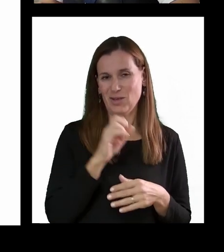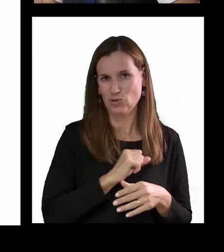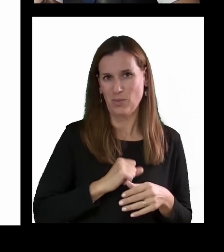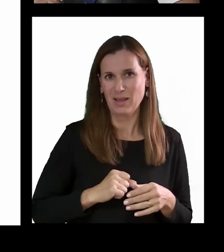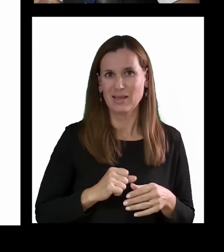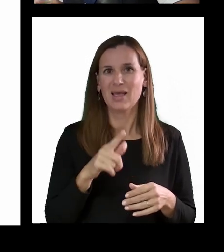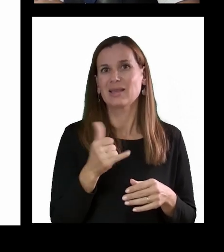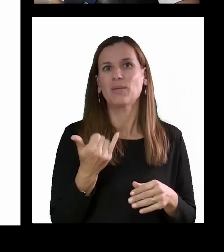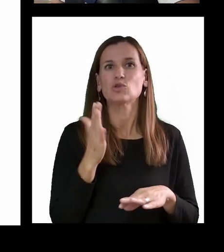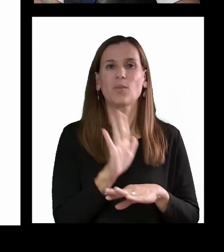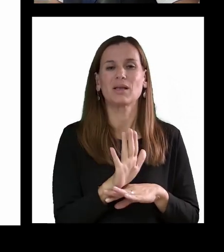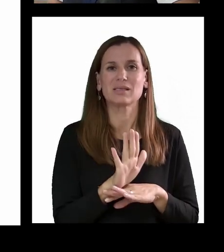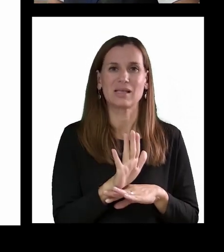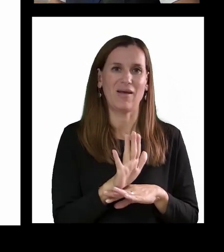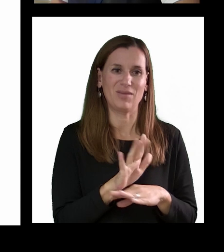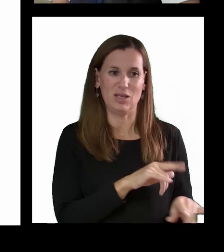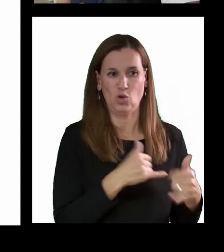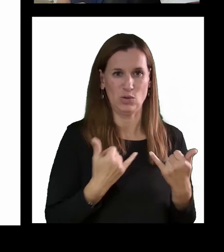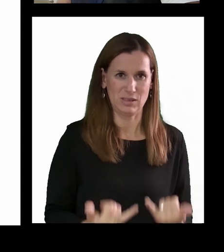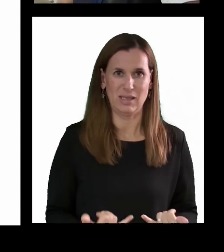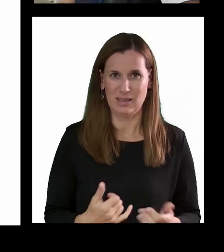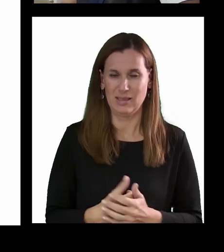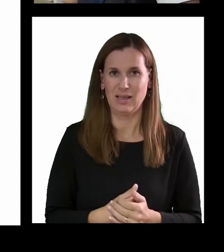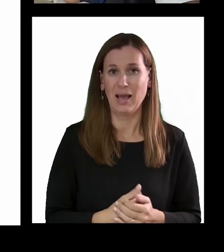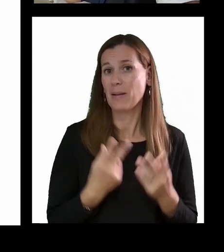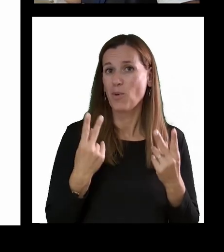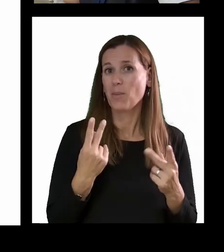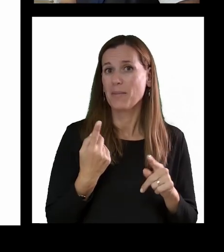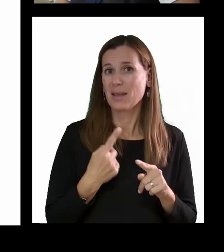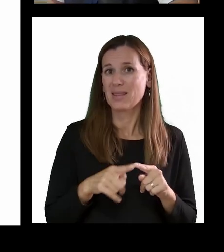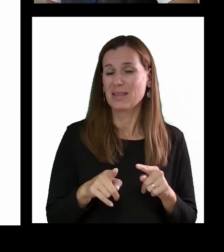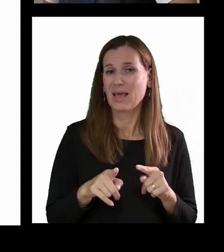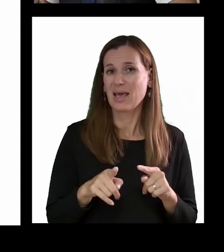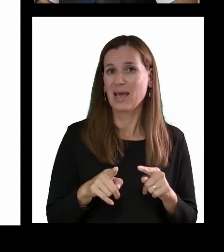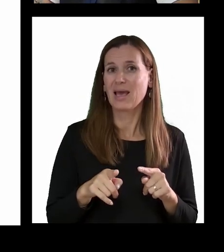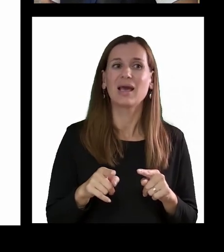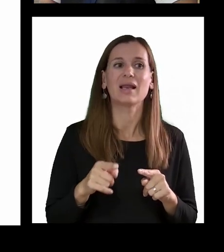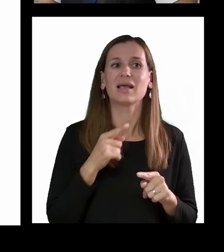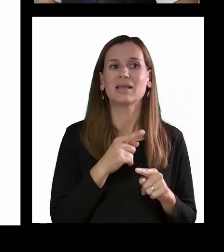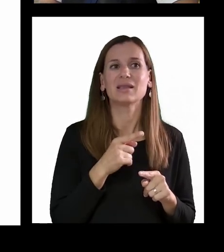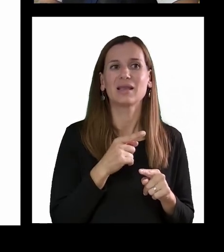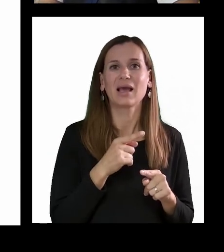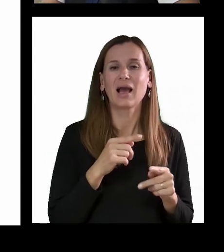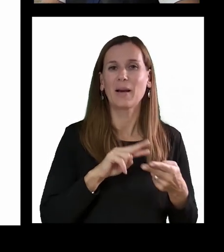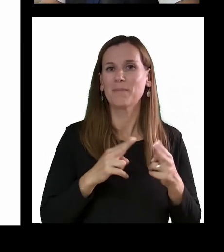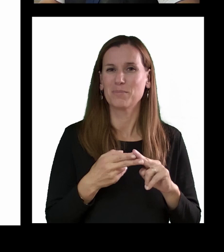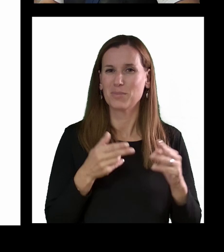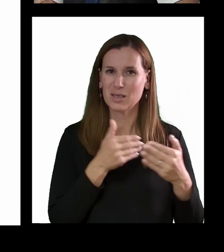until to the present. An important part of this access to digital materials from the faculty library as